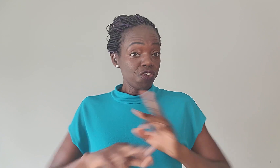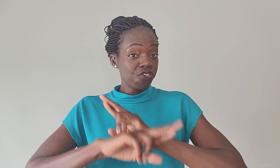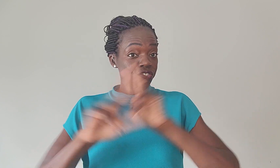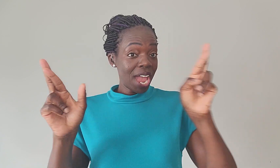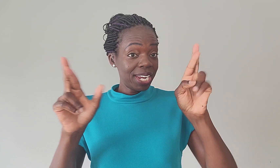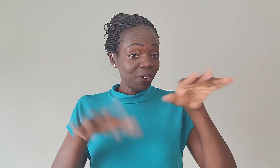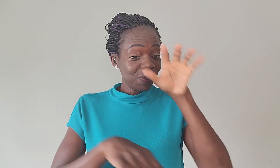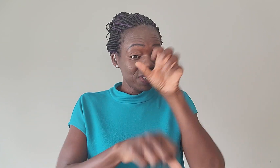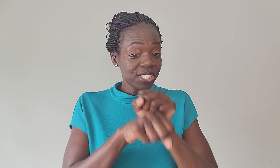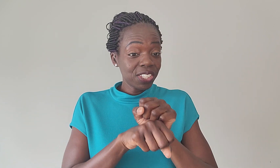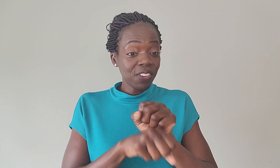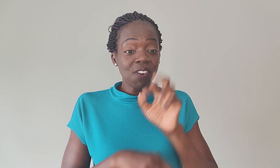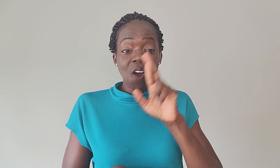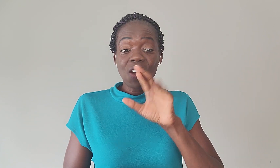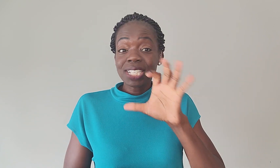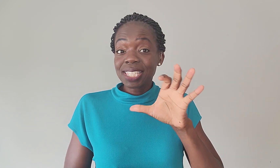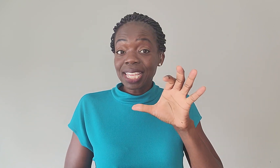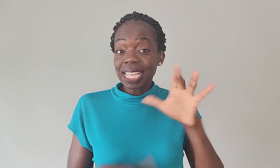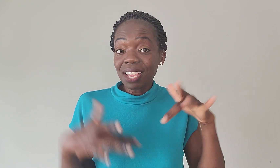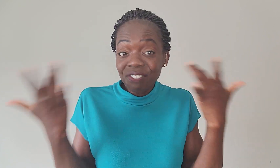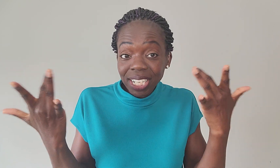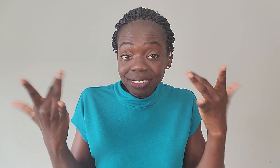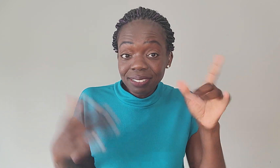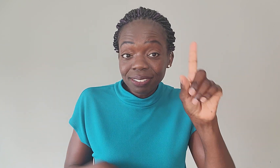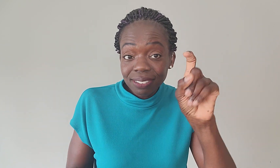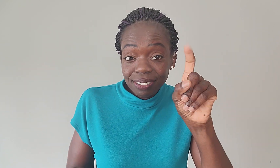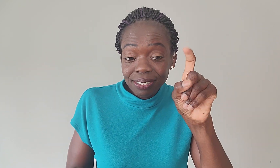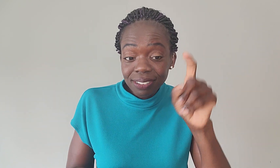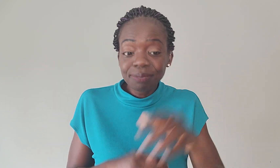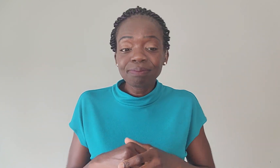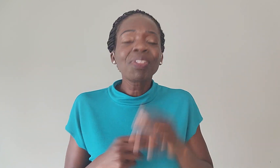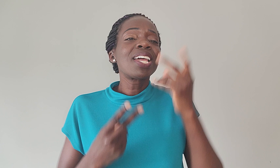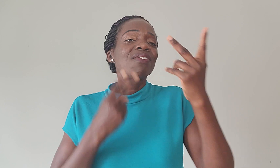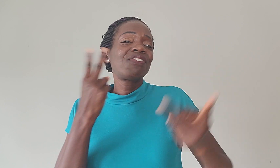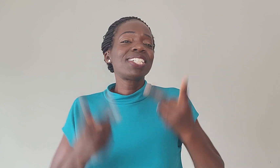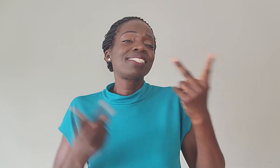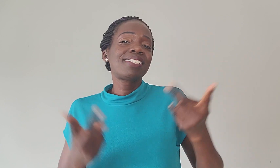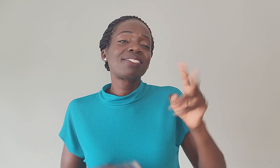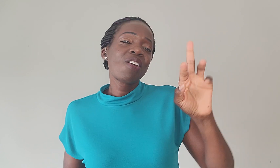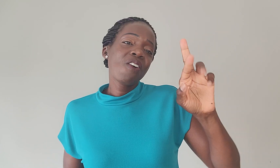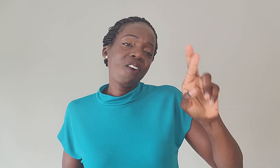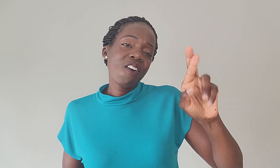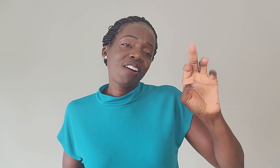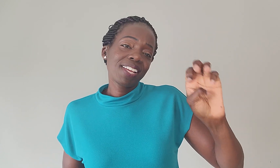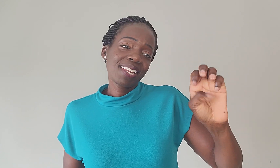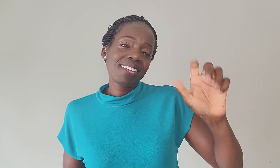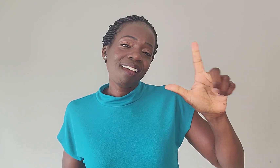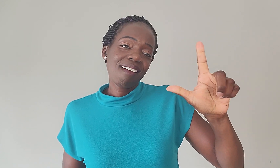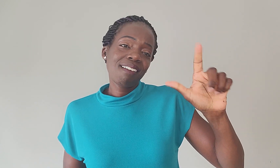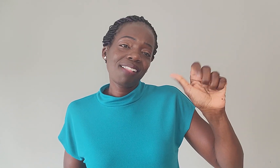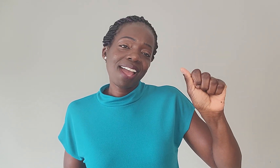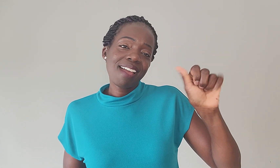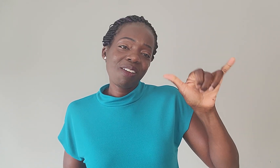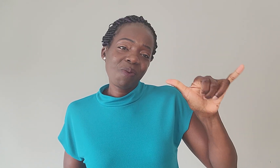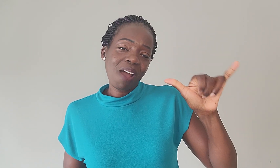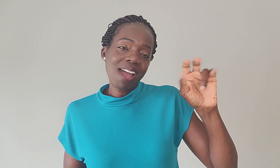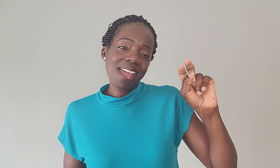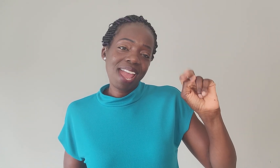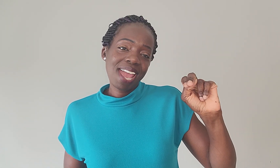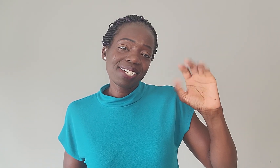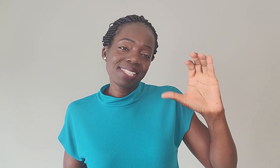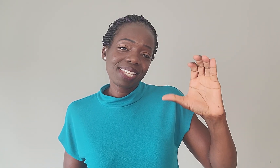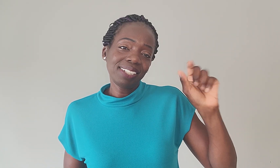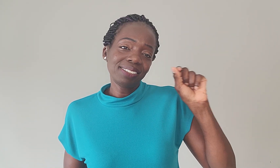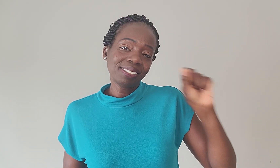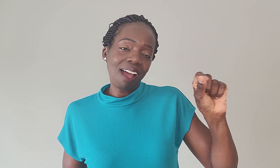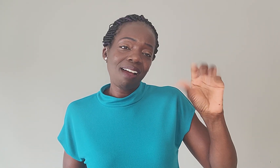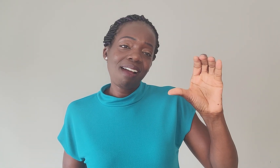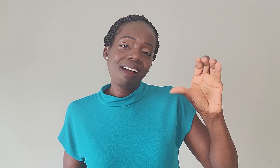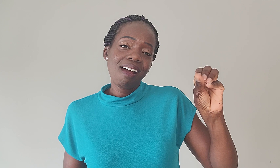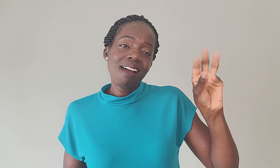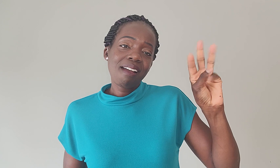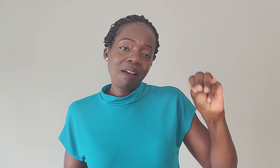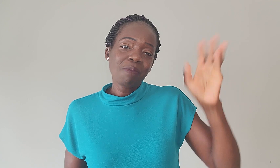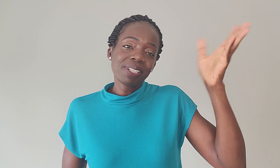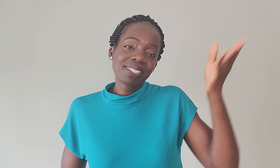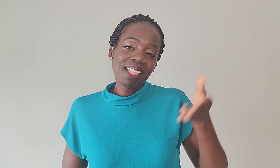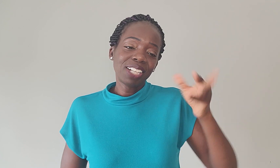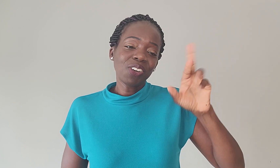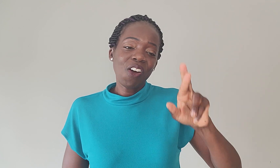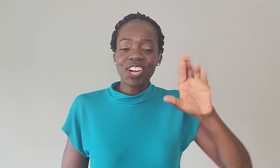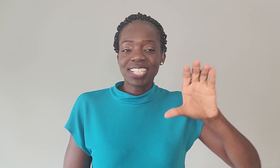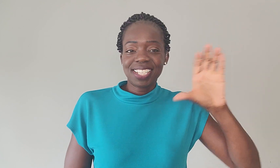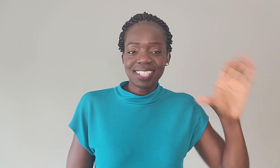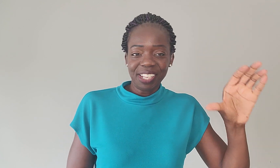Ready to book your RCC event? Visit relaync.com/rcc.